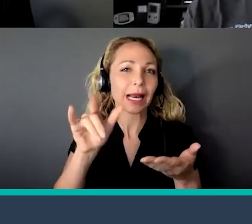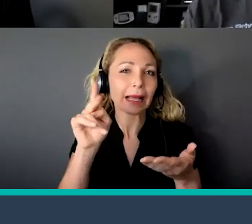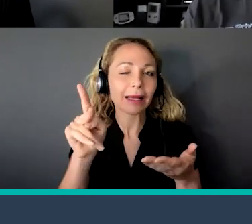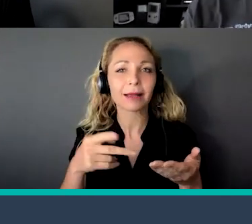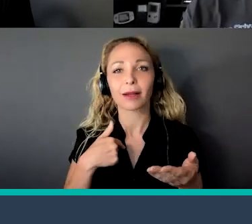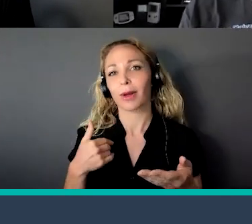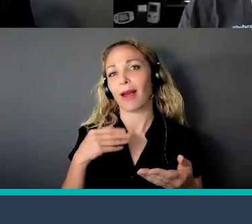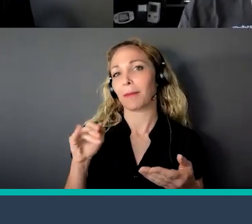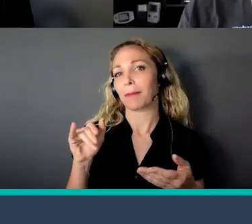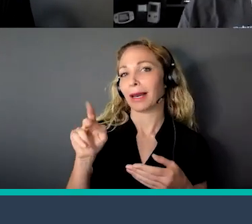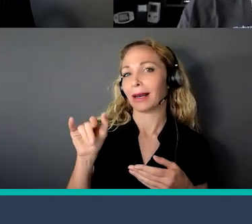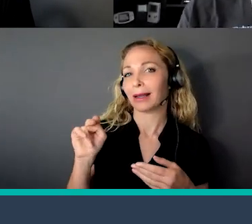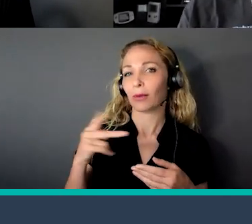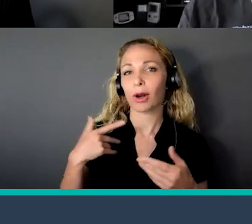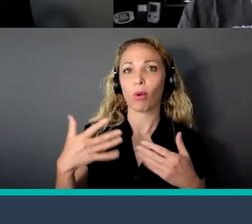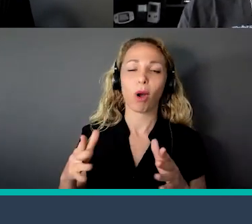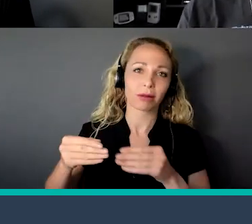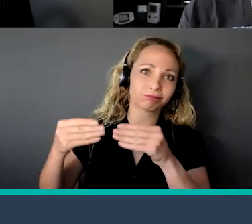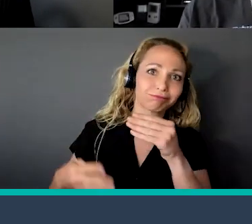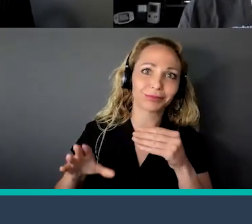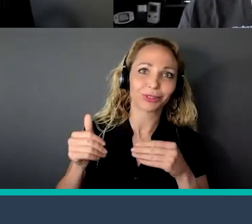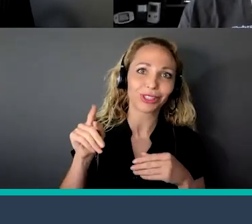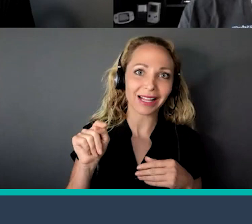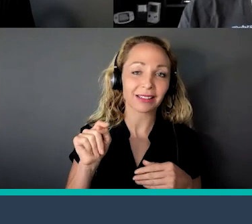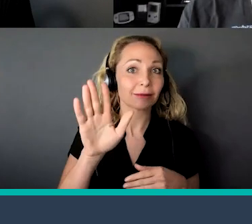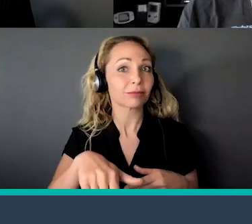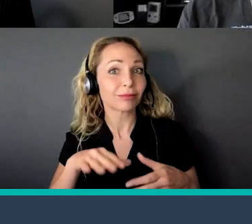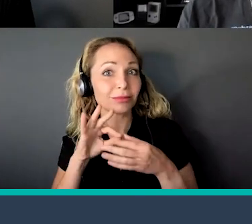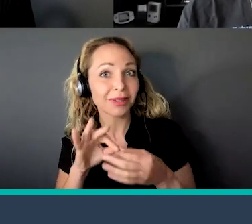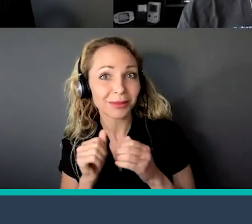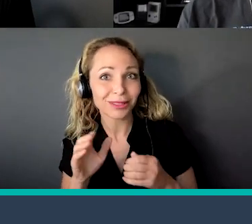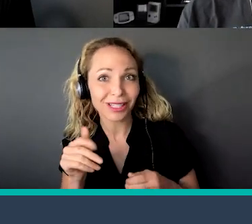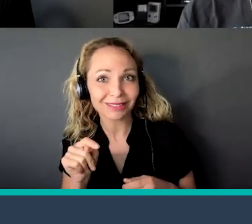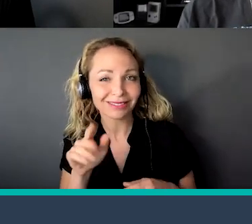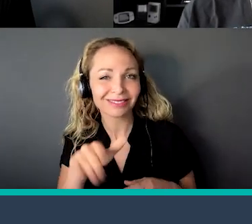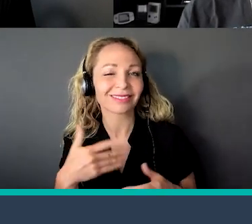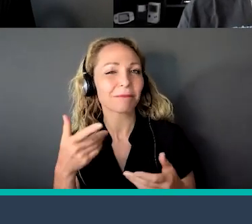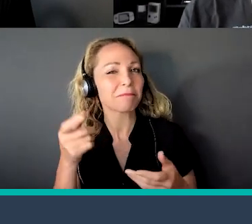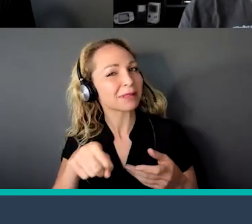SPEAKING OF CHAT, LET'S MAKE SURE THAT YOU GO AHEAD AND